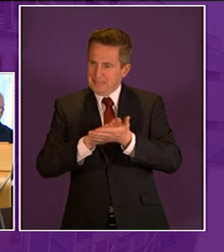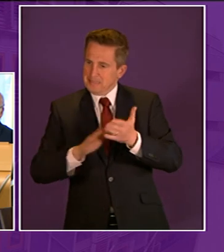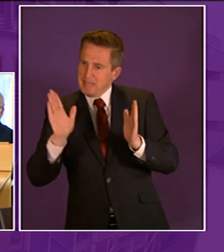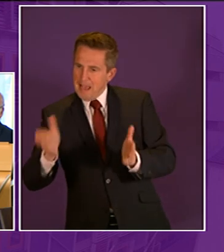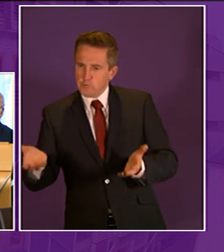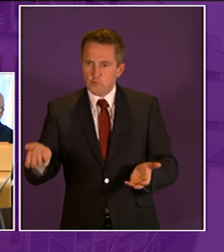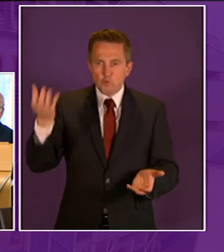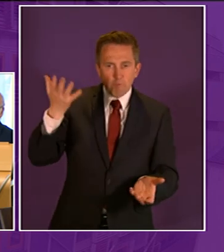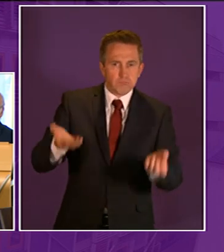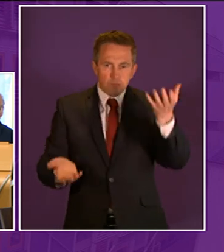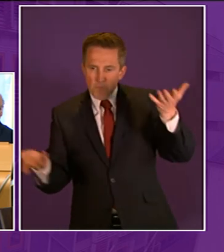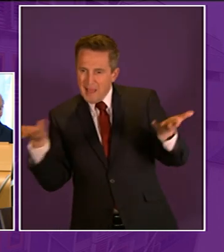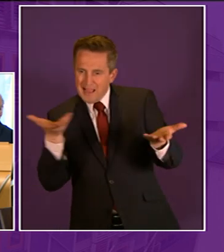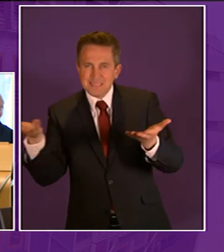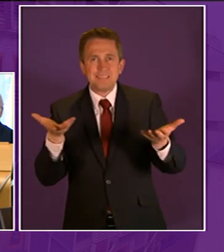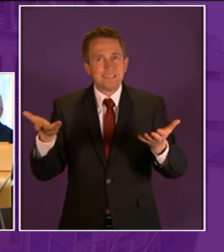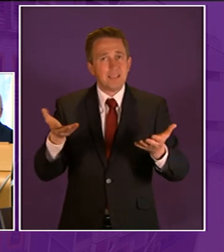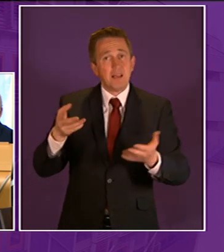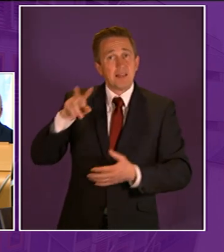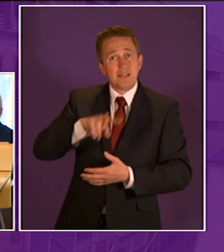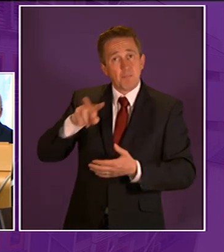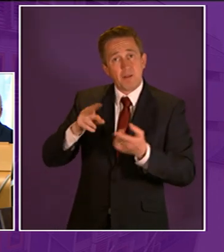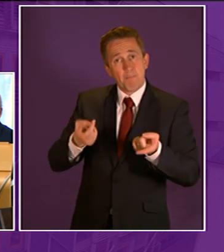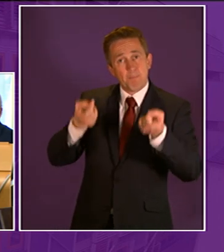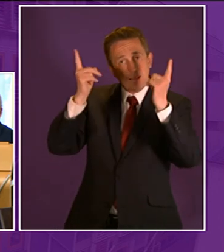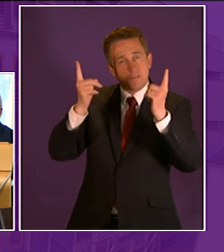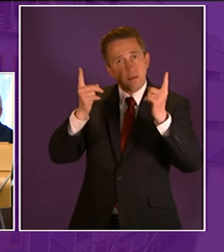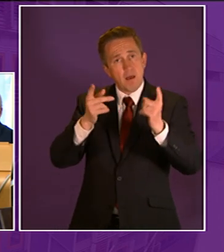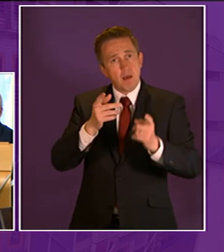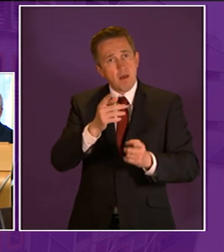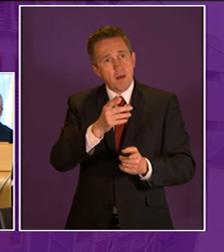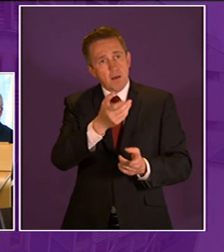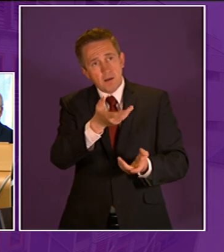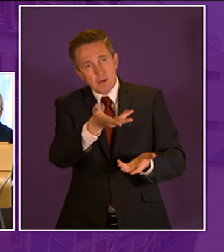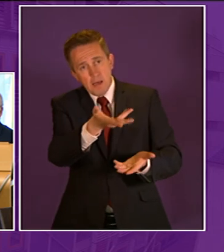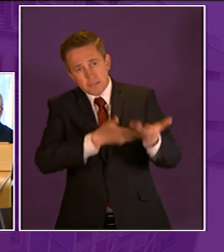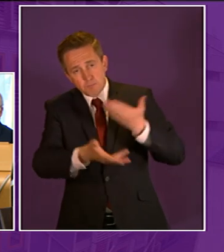by both sides. Will the Deputy First Minister provide more detail of how the respective positions have